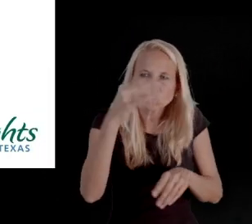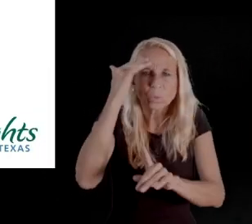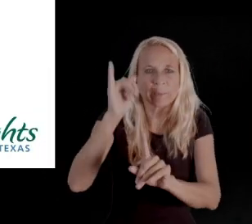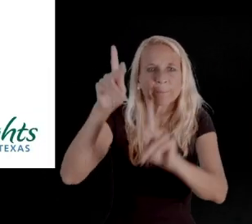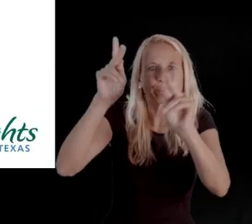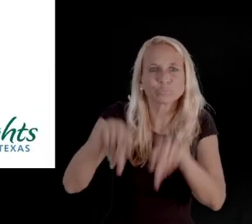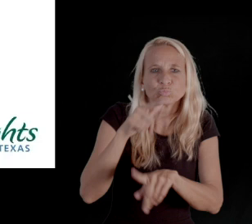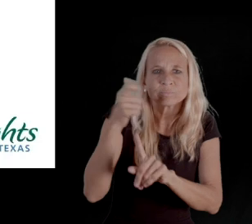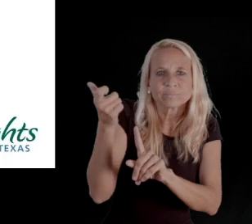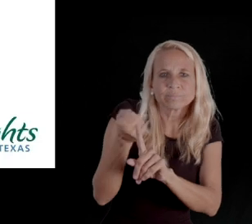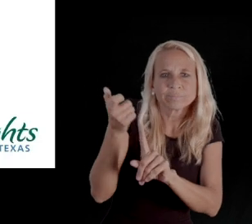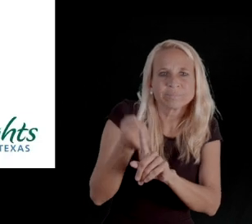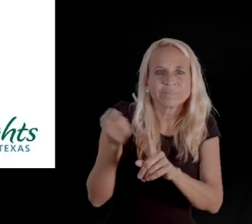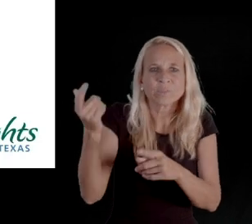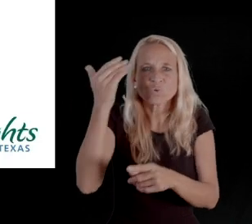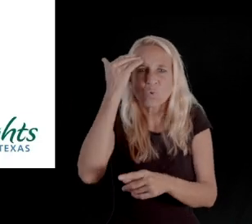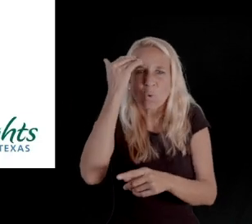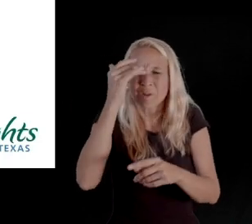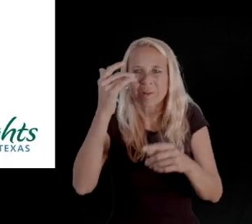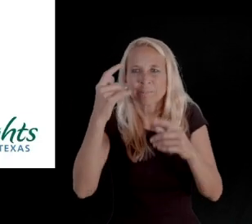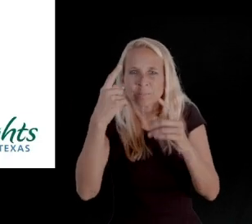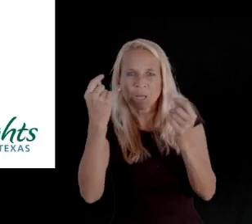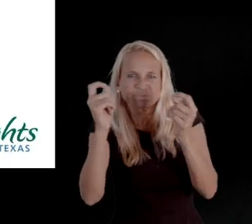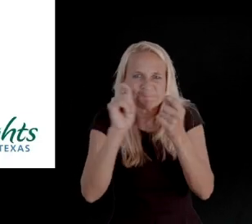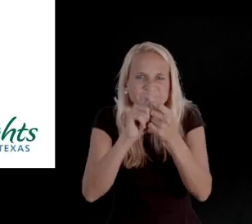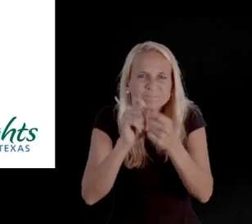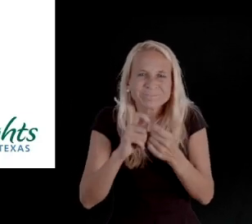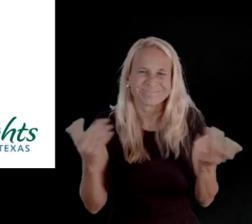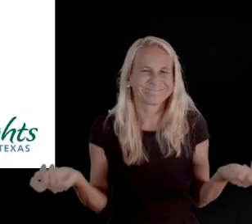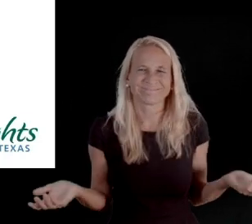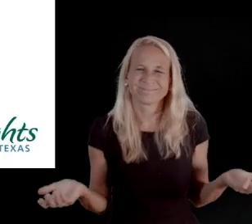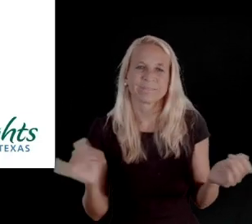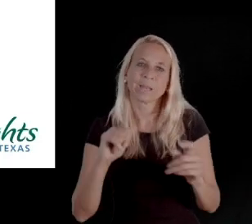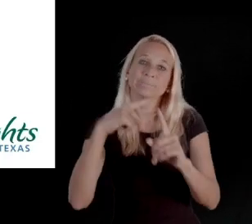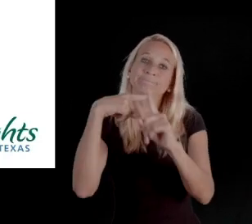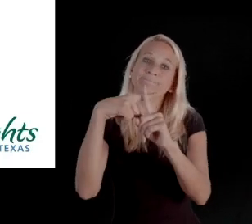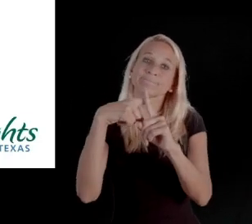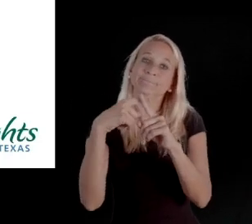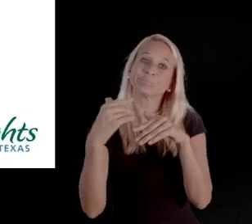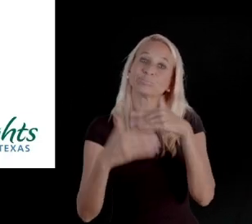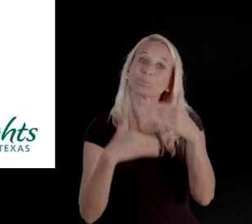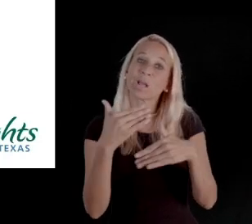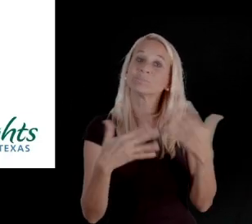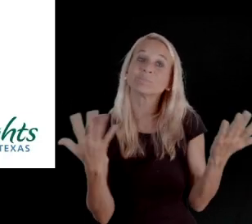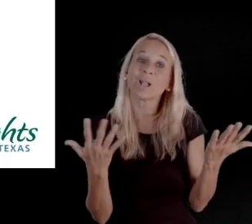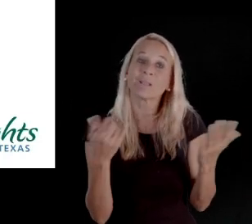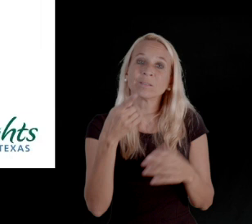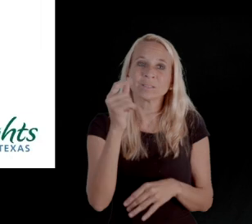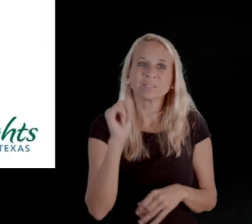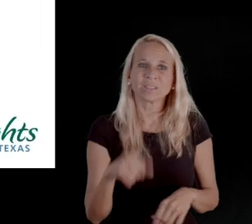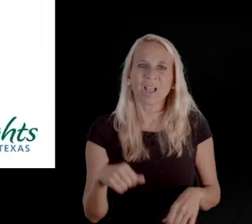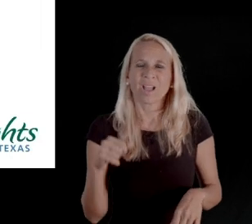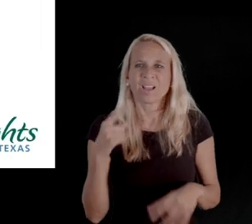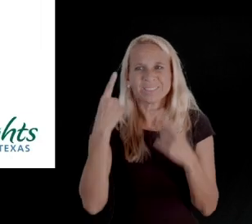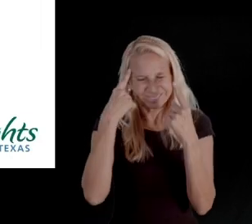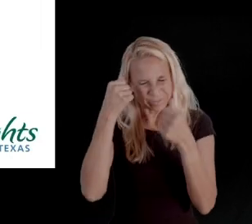So that's another like positive about this process that you're able to